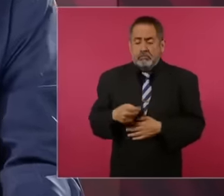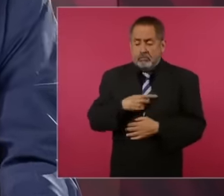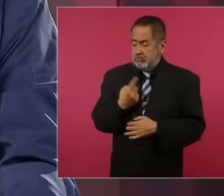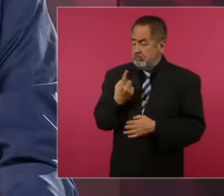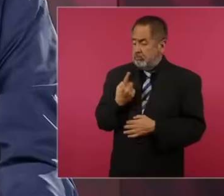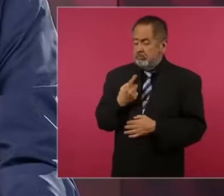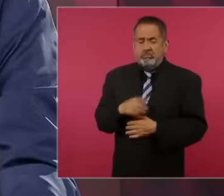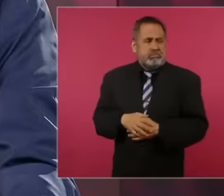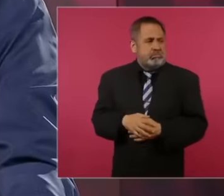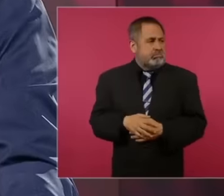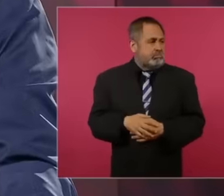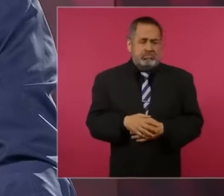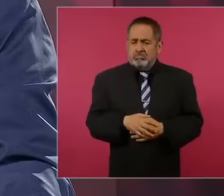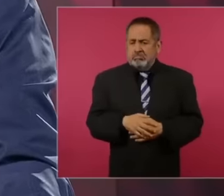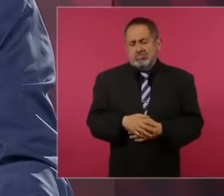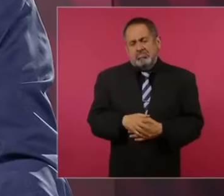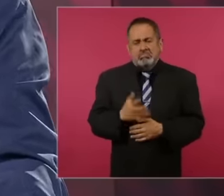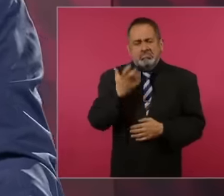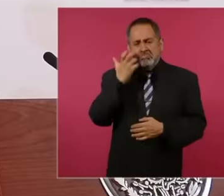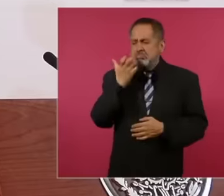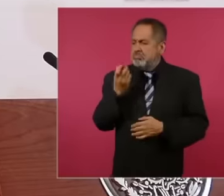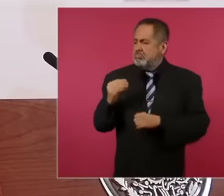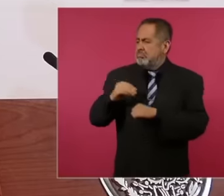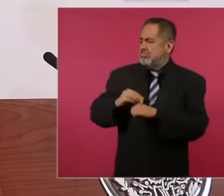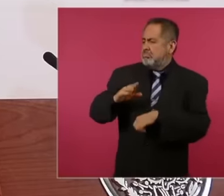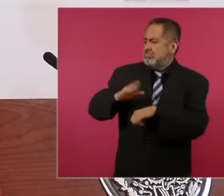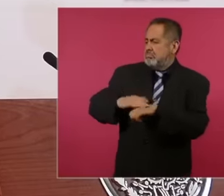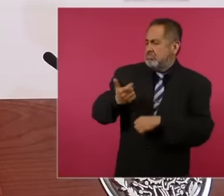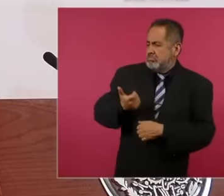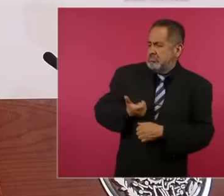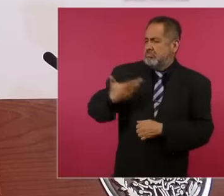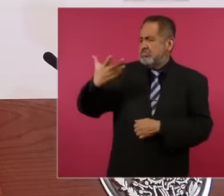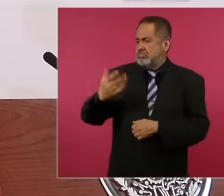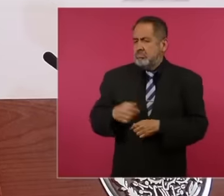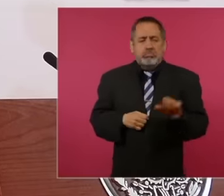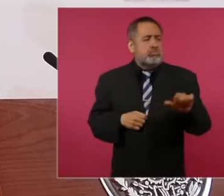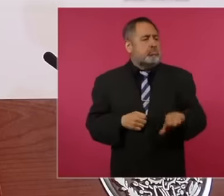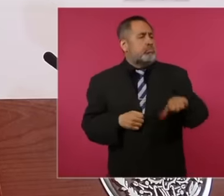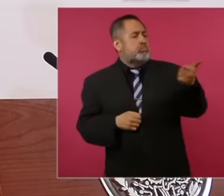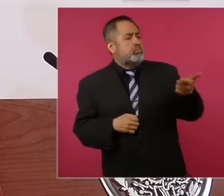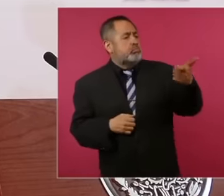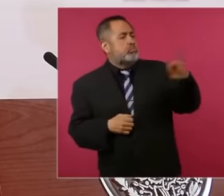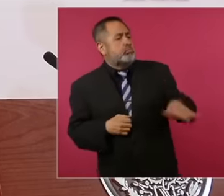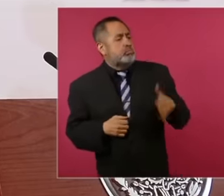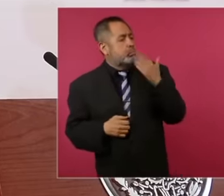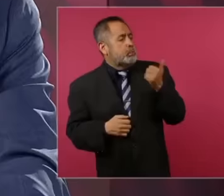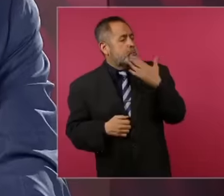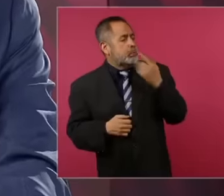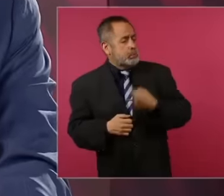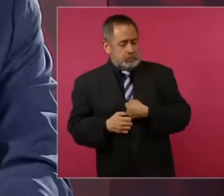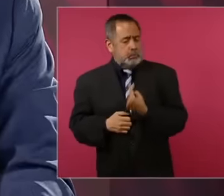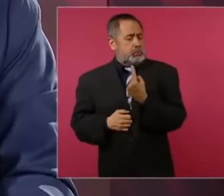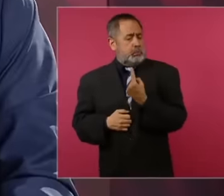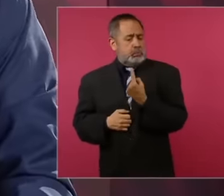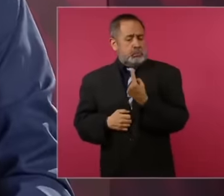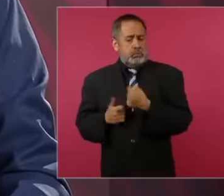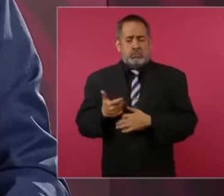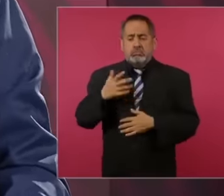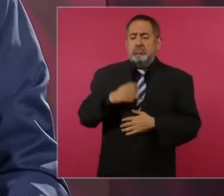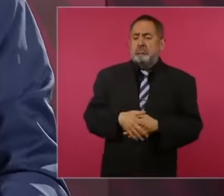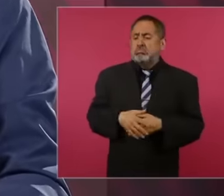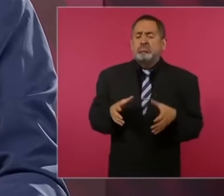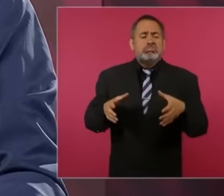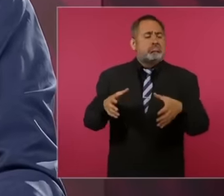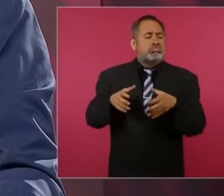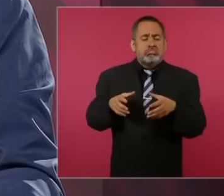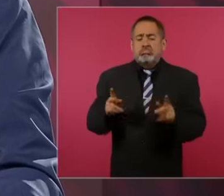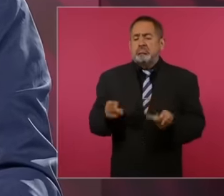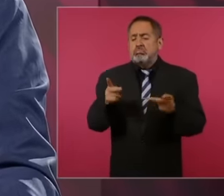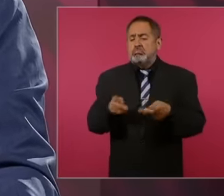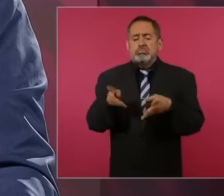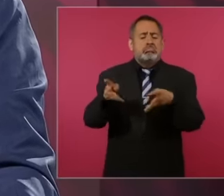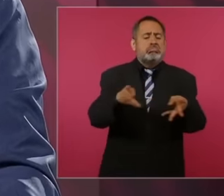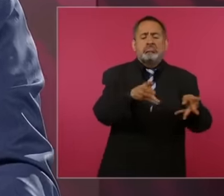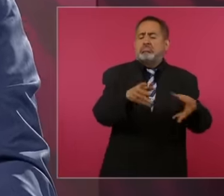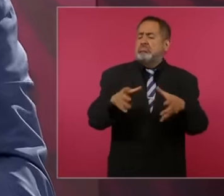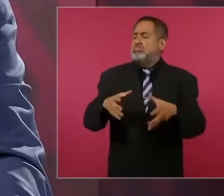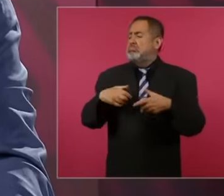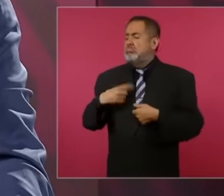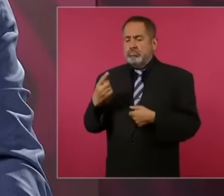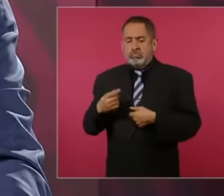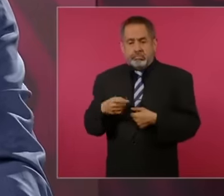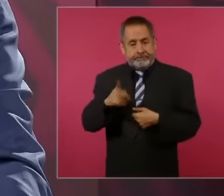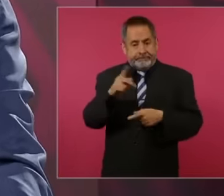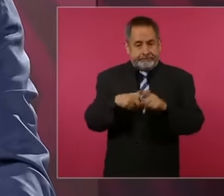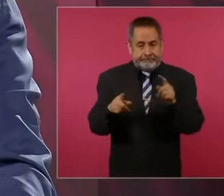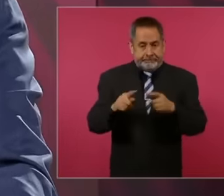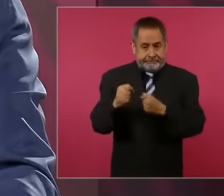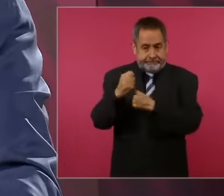to sell the merchandise at a high price and even scold people, but if there are two three four five